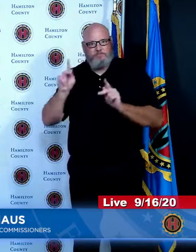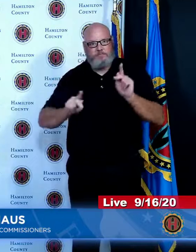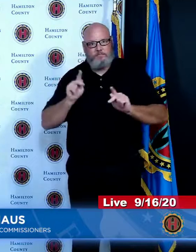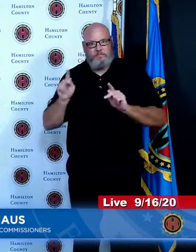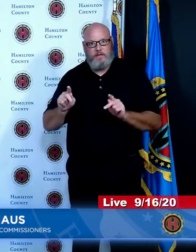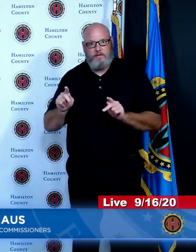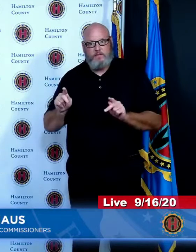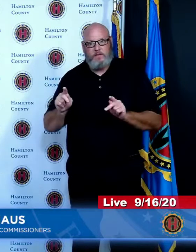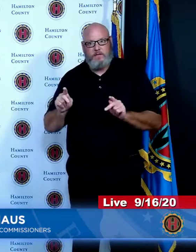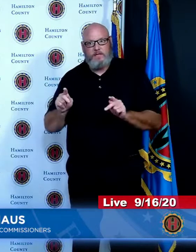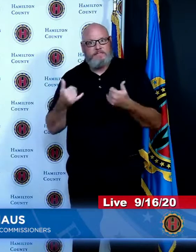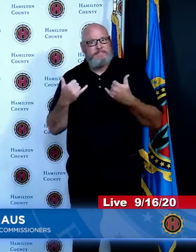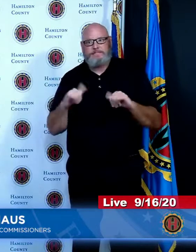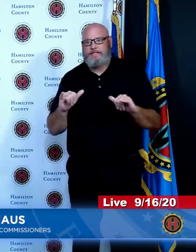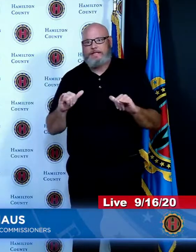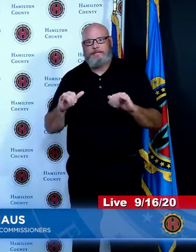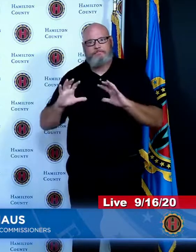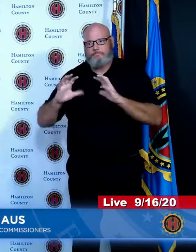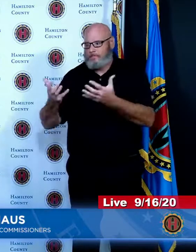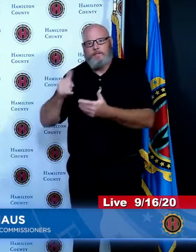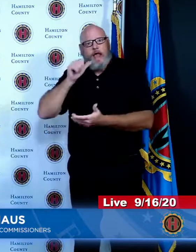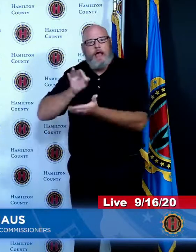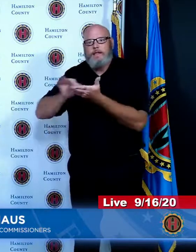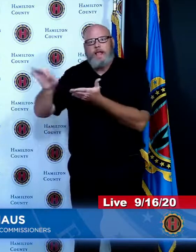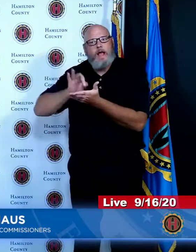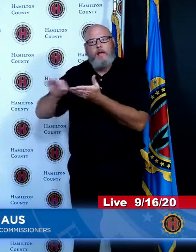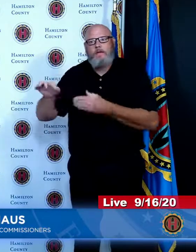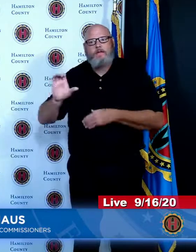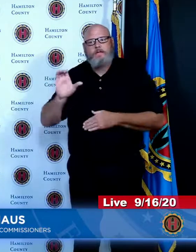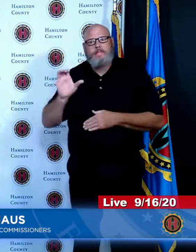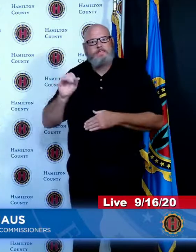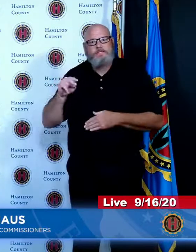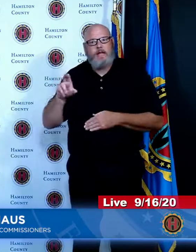in the next two weeks the deadline is September third